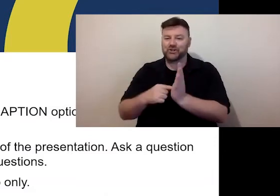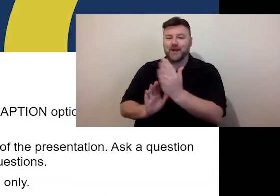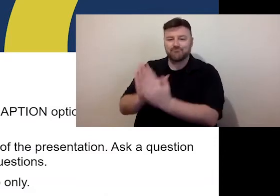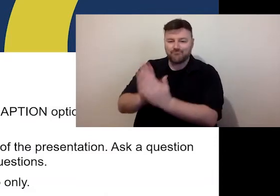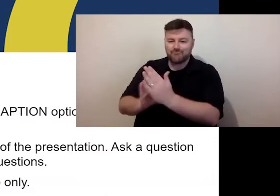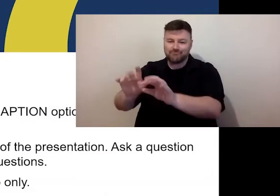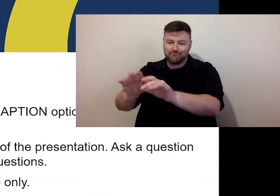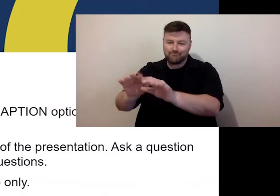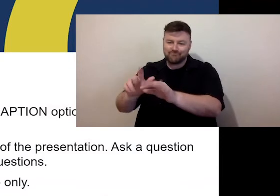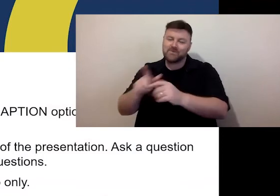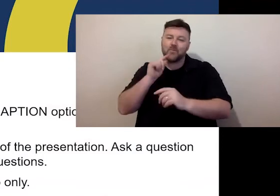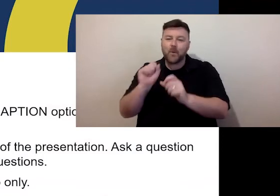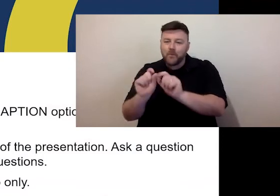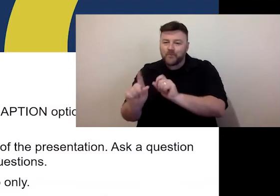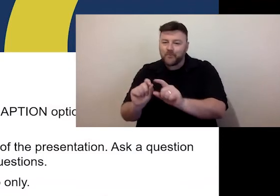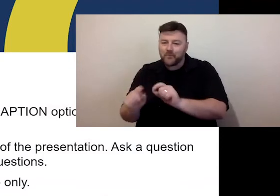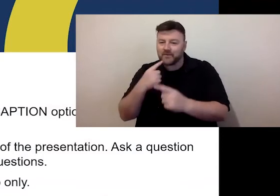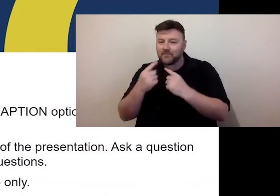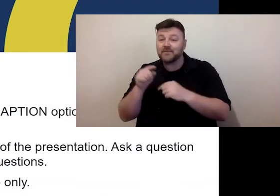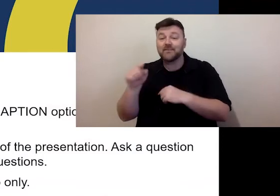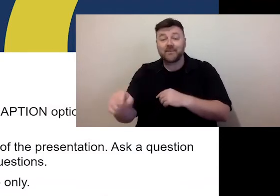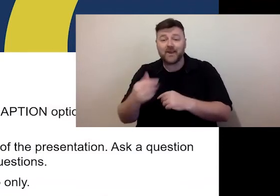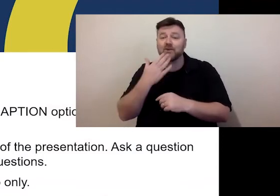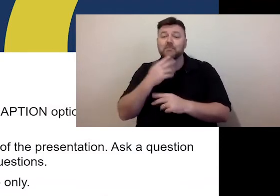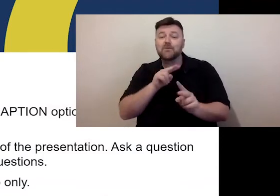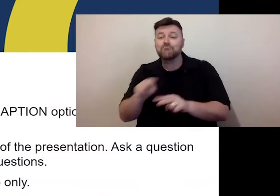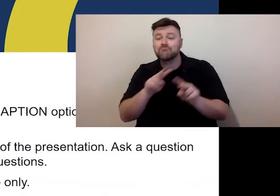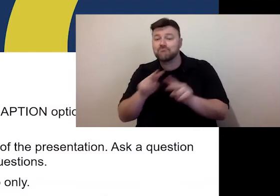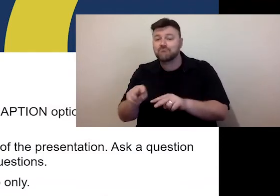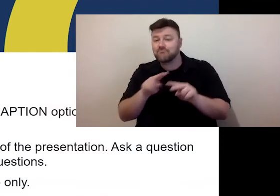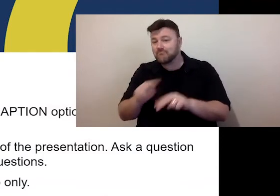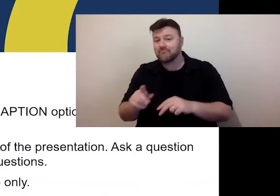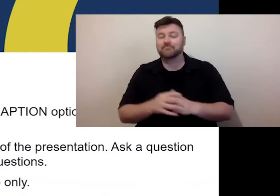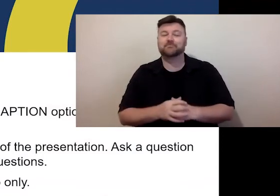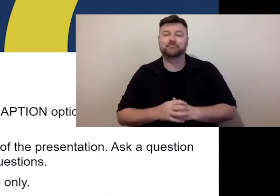feature, so make sure you check in there and get access to those links.